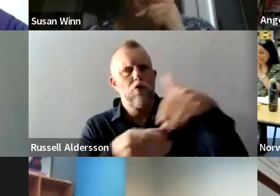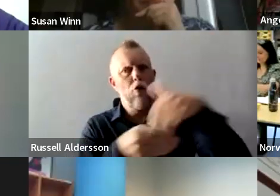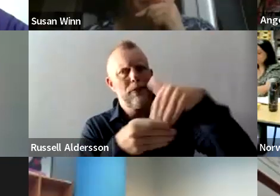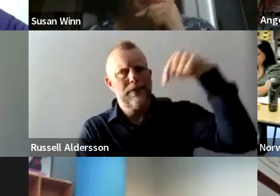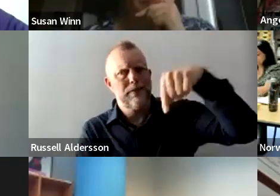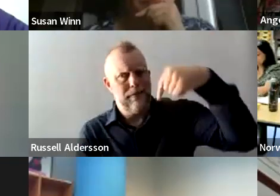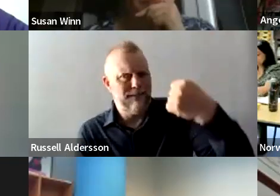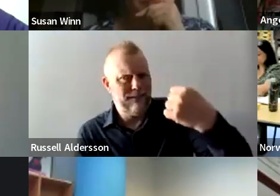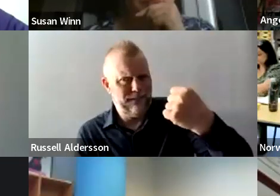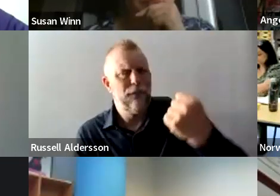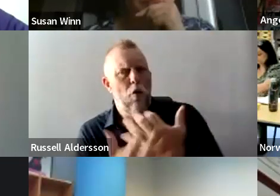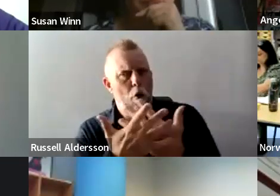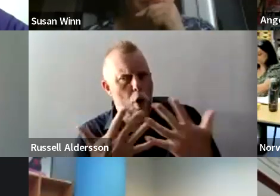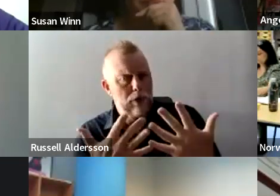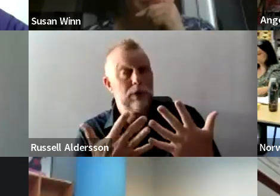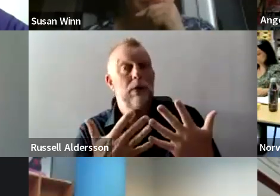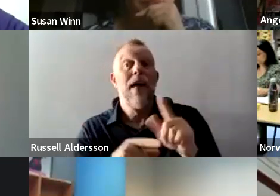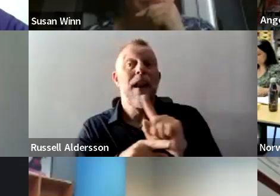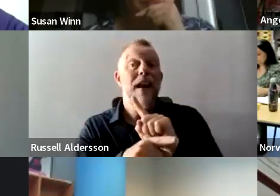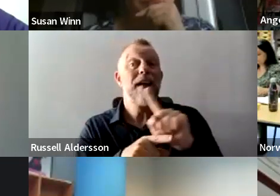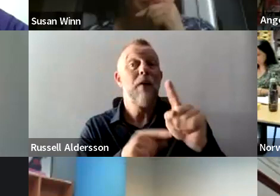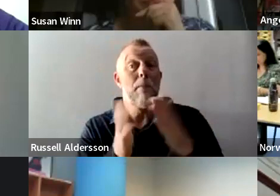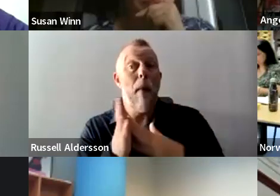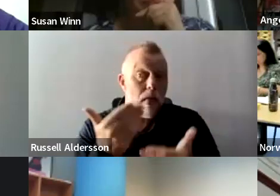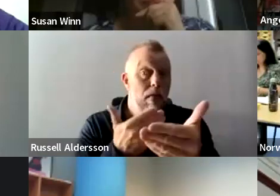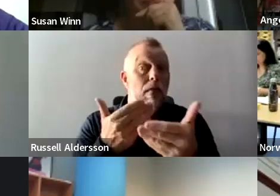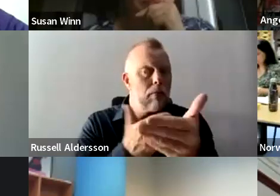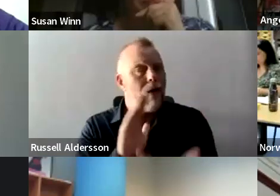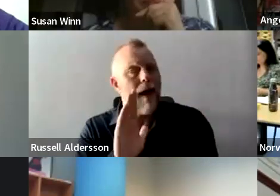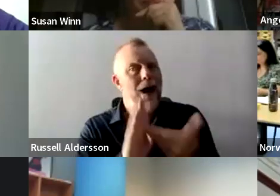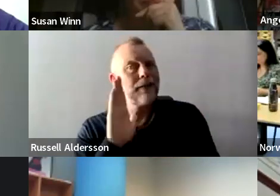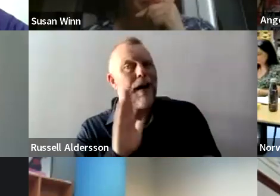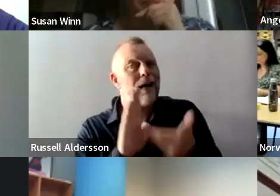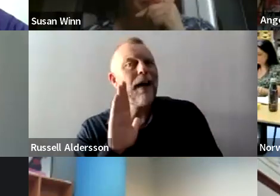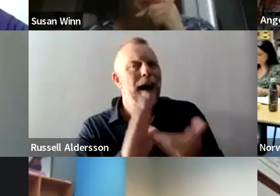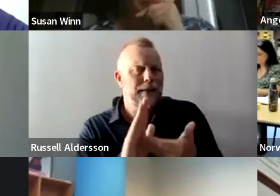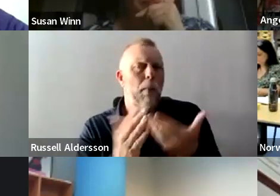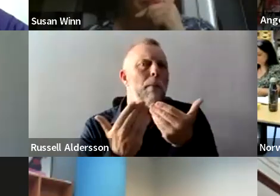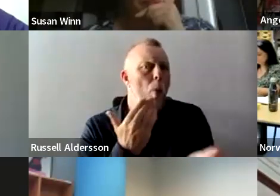and more will be added over the coming months. Dr. Imran Mulla will be talking later about